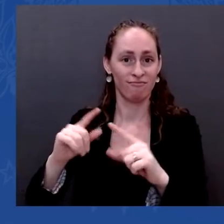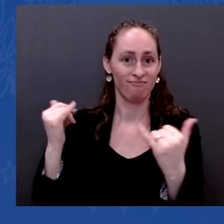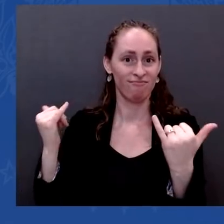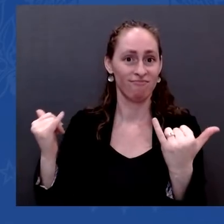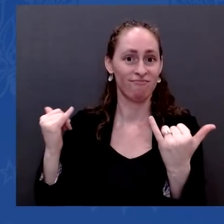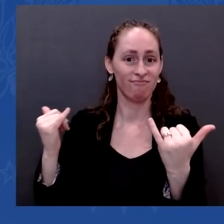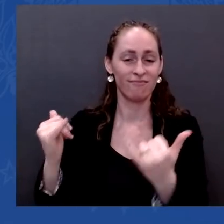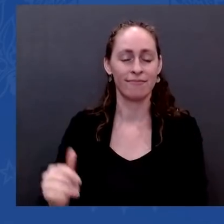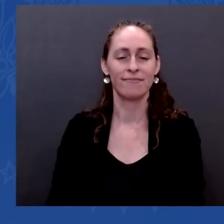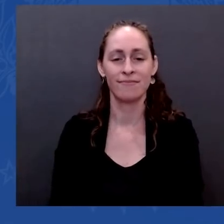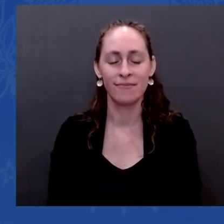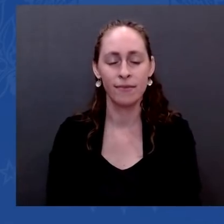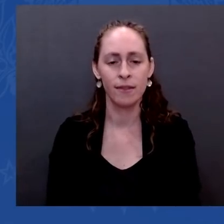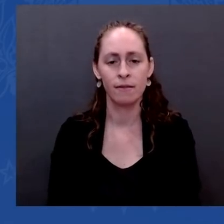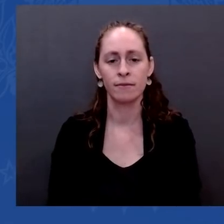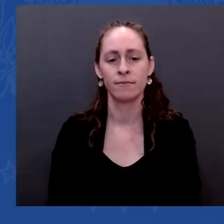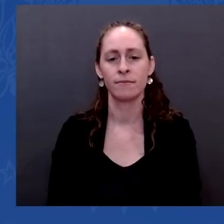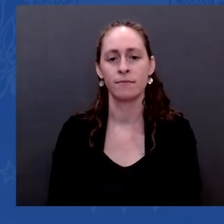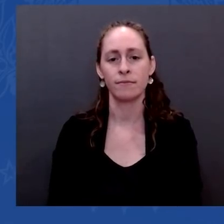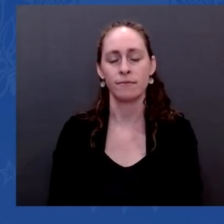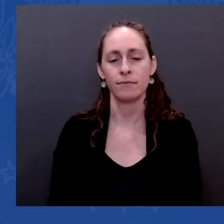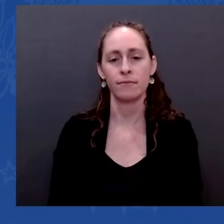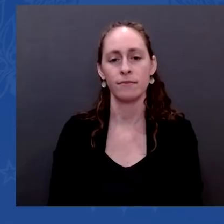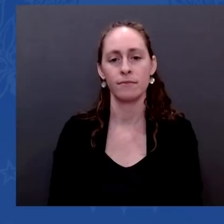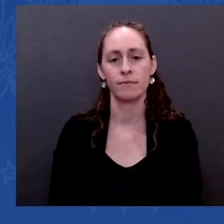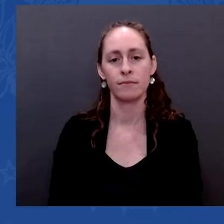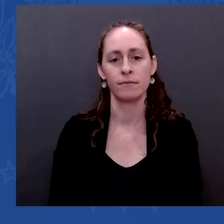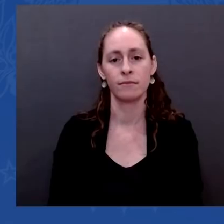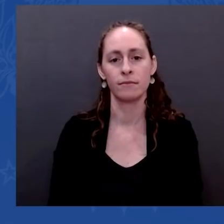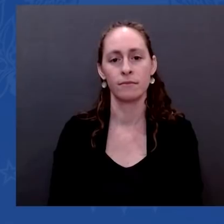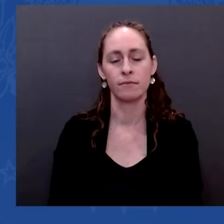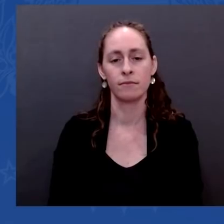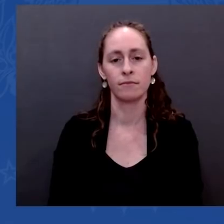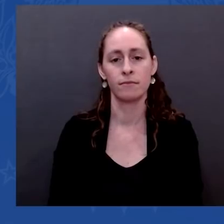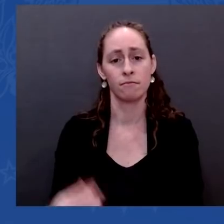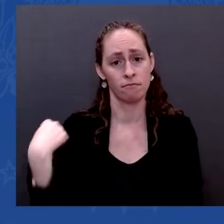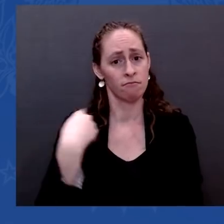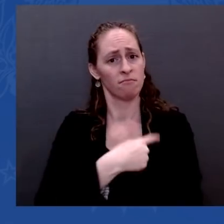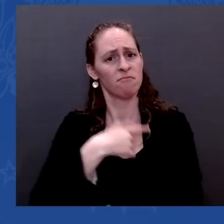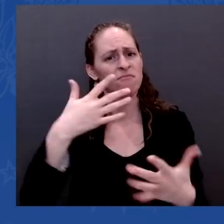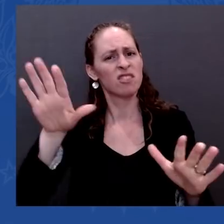to phase out of the use of oil and gas by -- very soon.